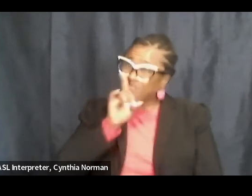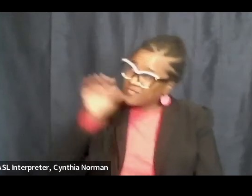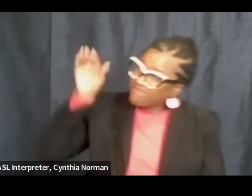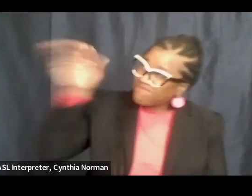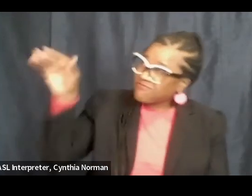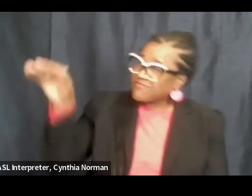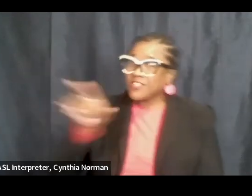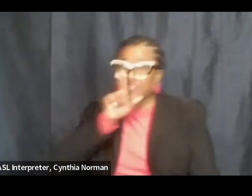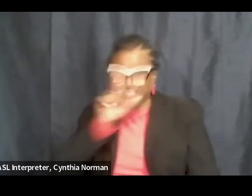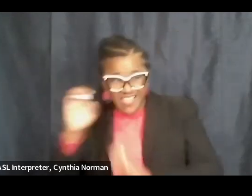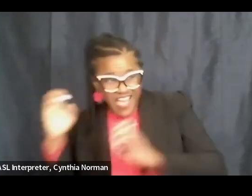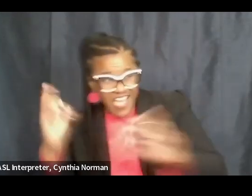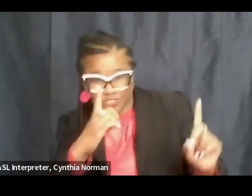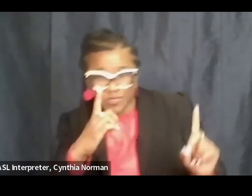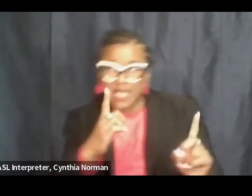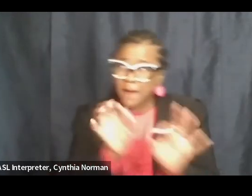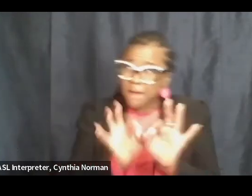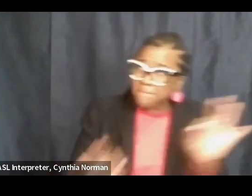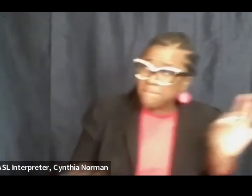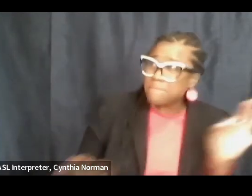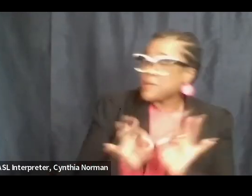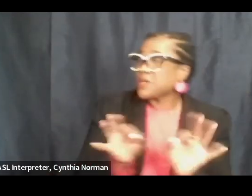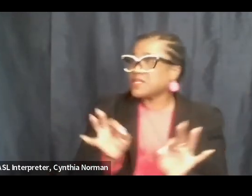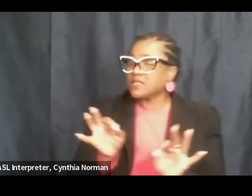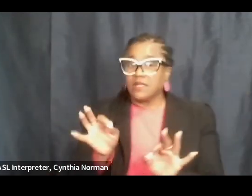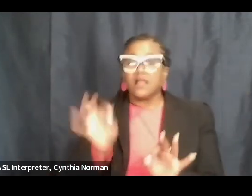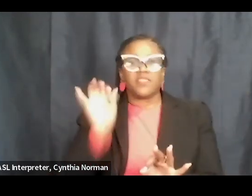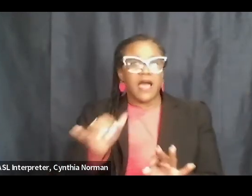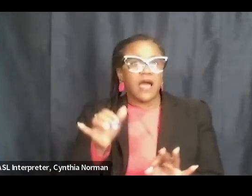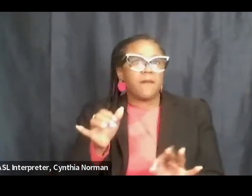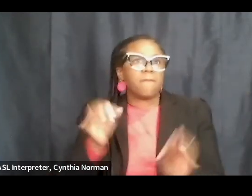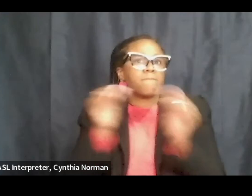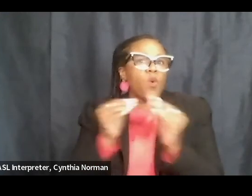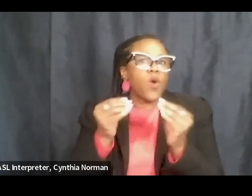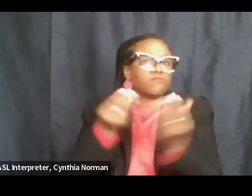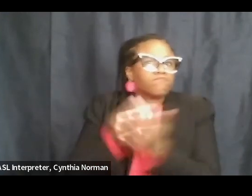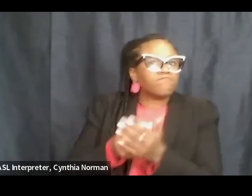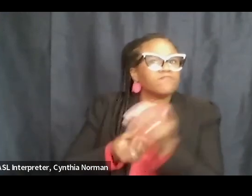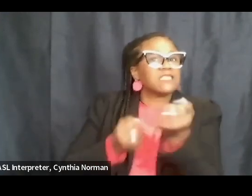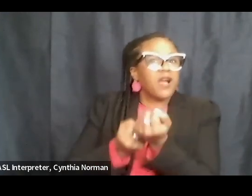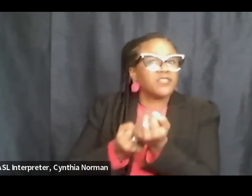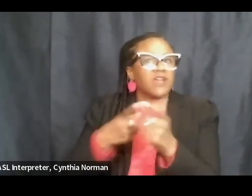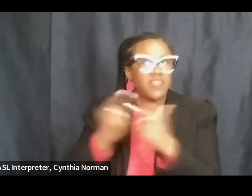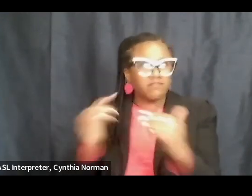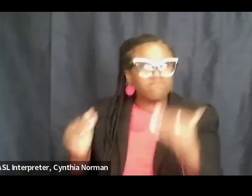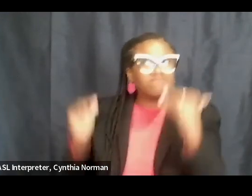about the importance of these bills, we can get more and more co-sponsors. And when we get to the House and Senate floor respectively,